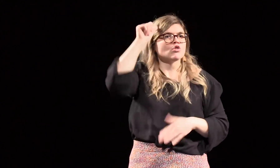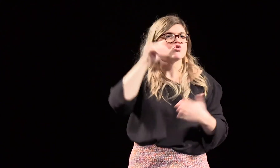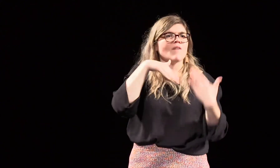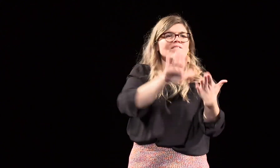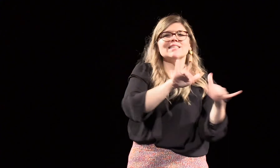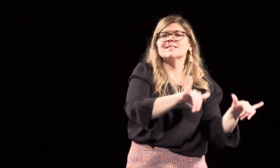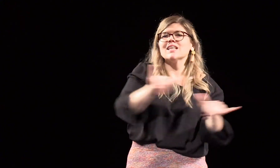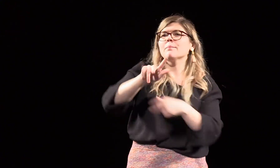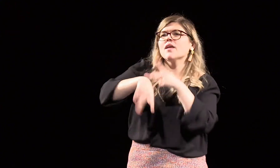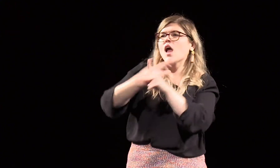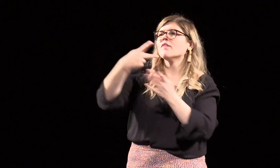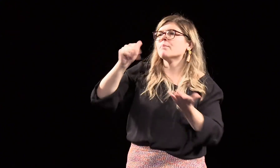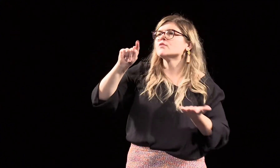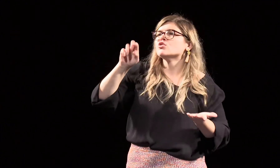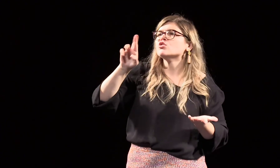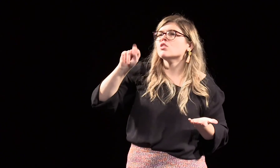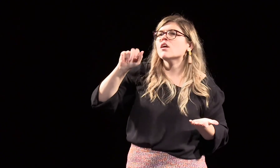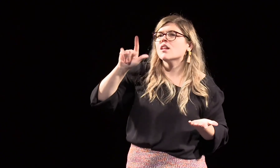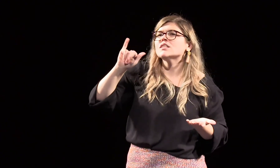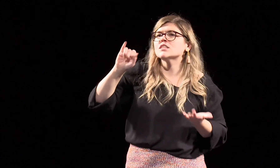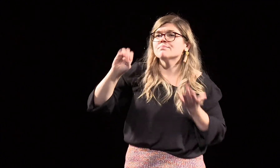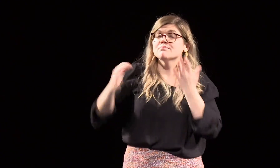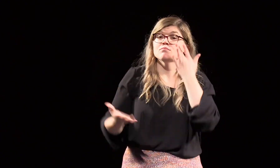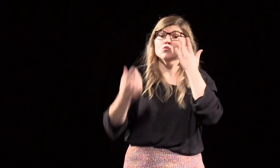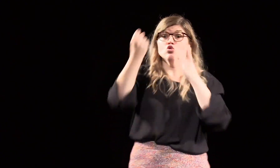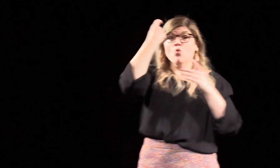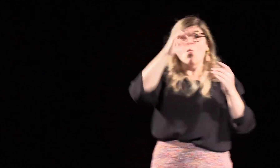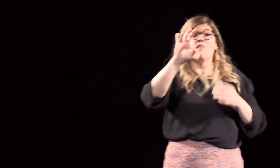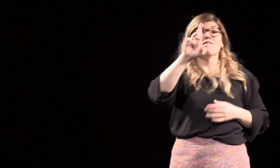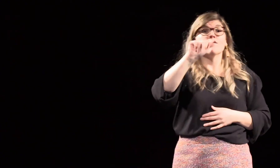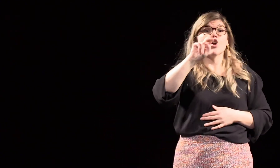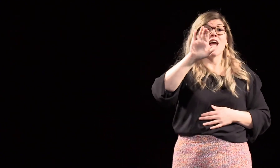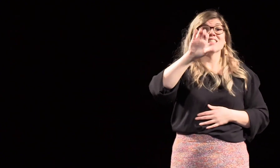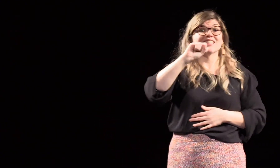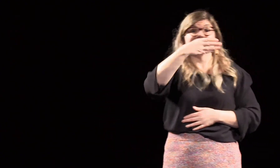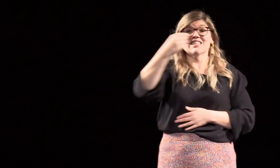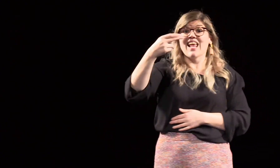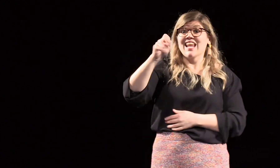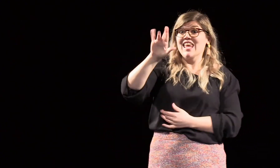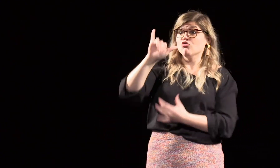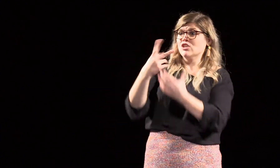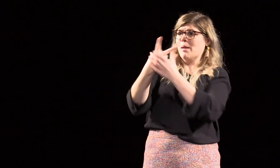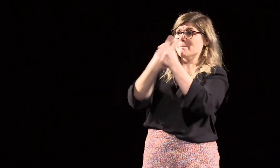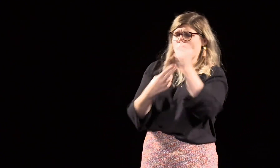Even outside of an academic setting, you saw this in social settings.